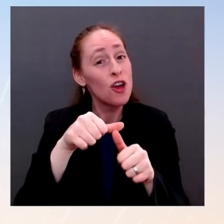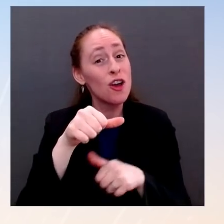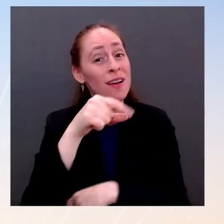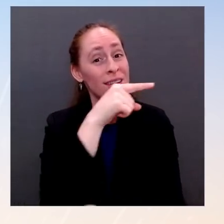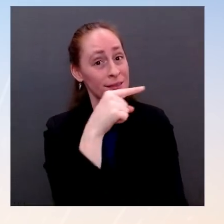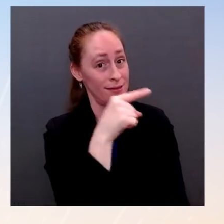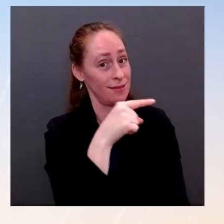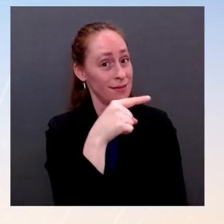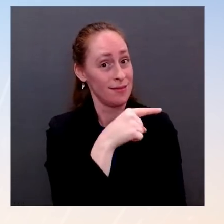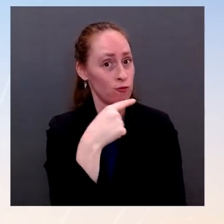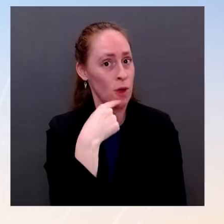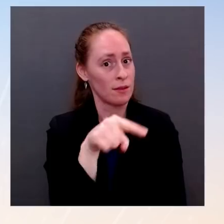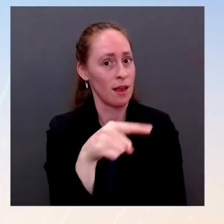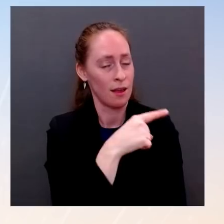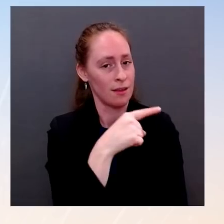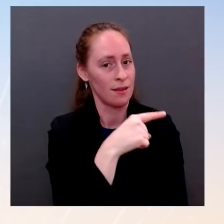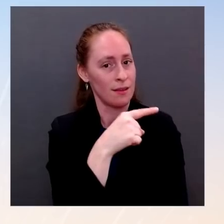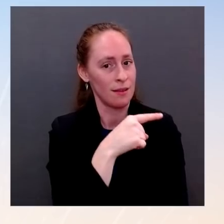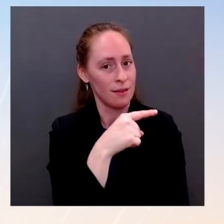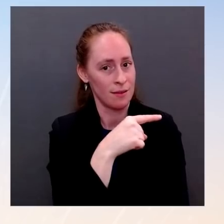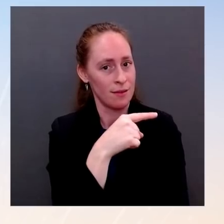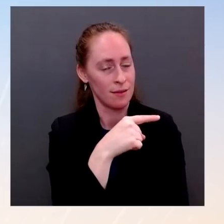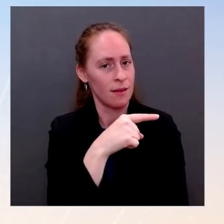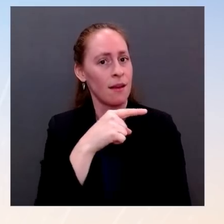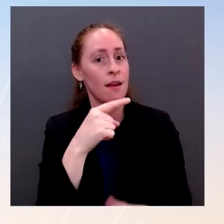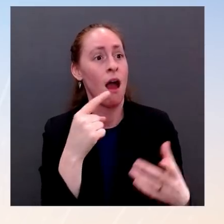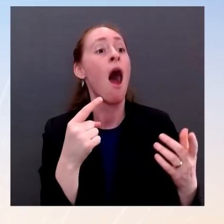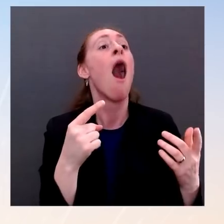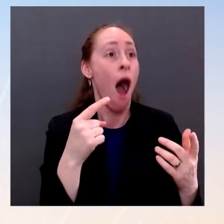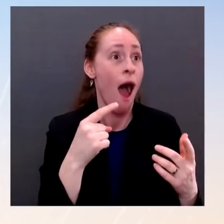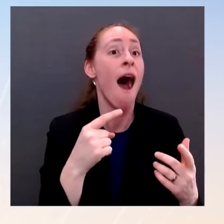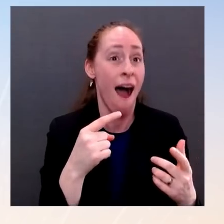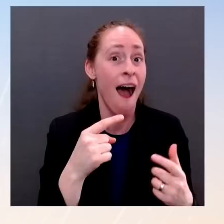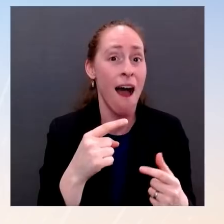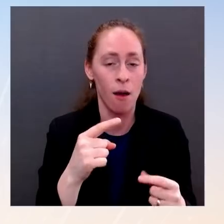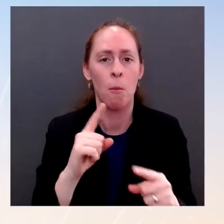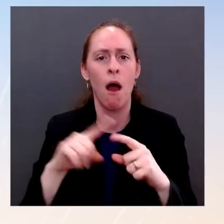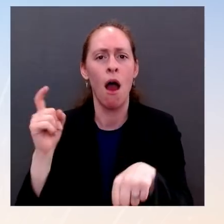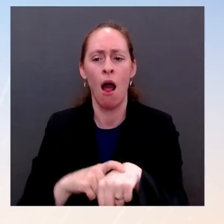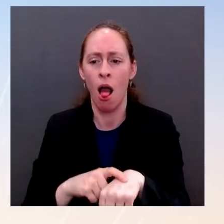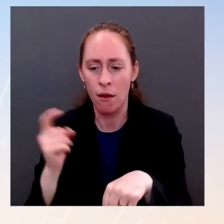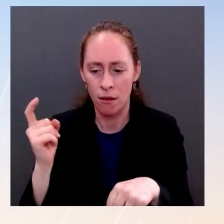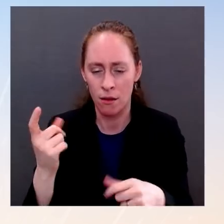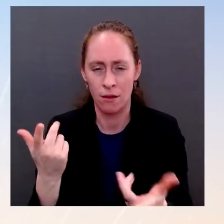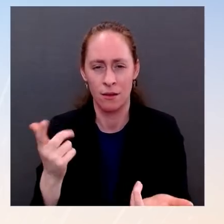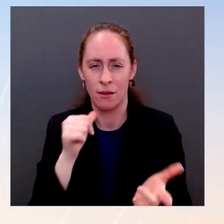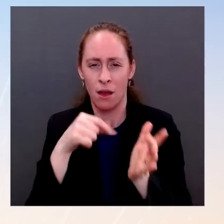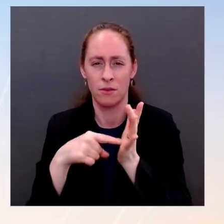If they decide not to, that is certainly a positive step. And we have a responsibility to the global community,